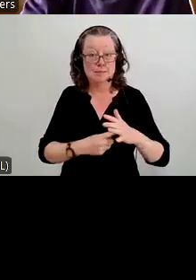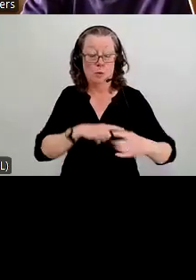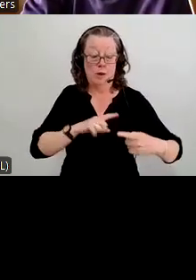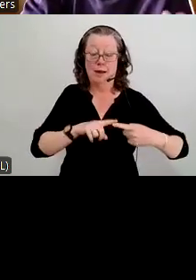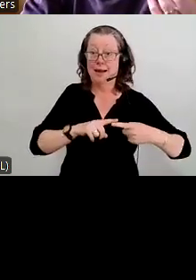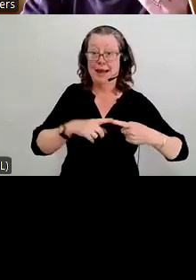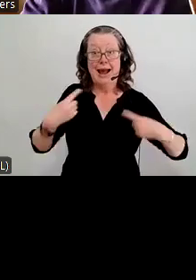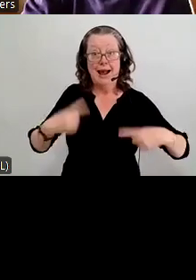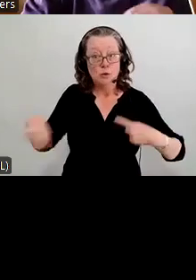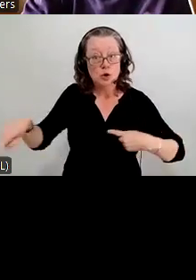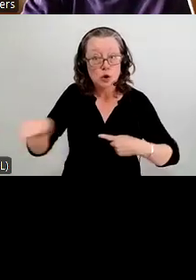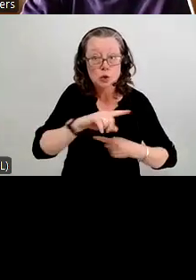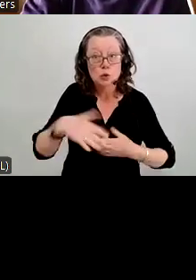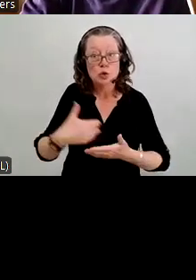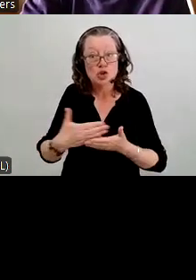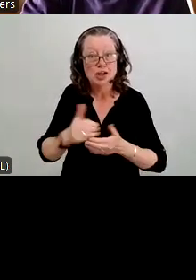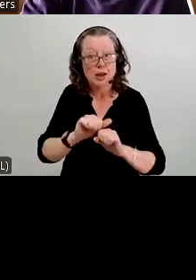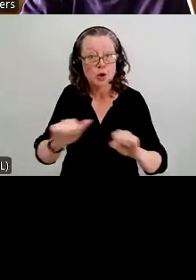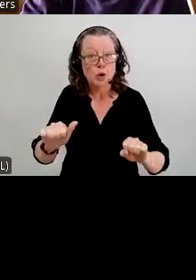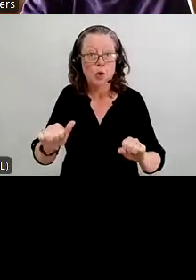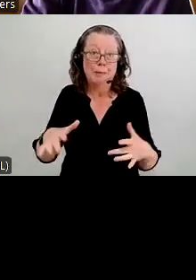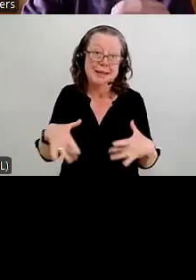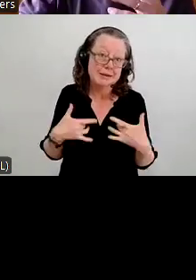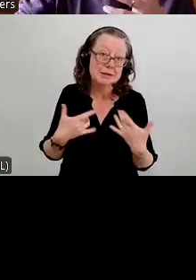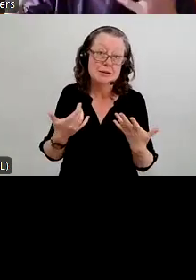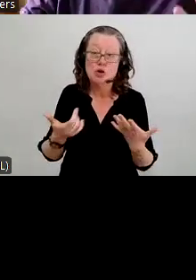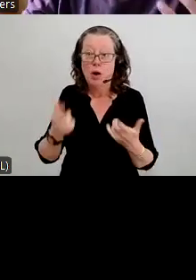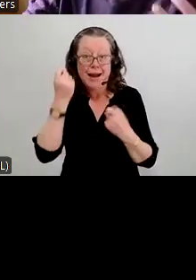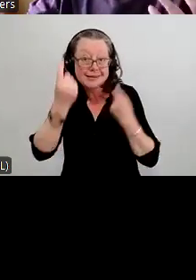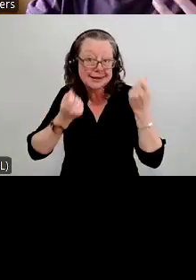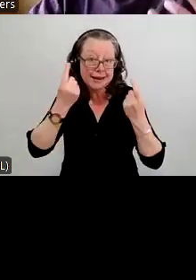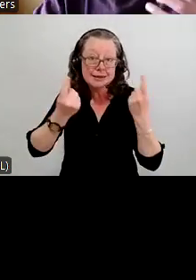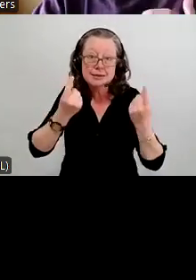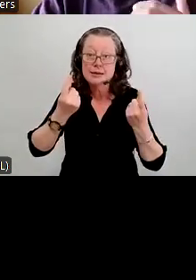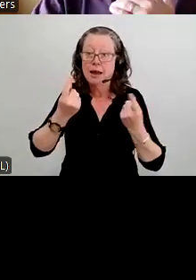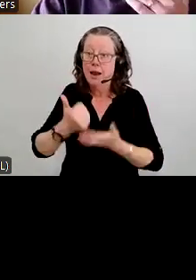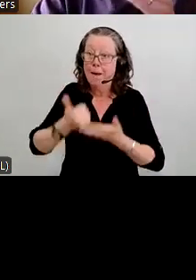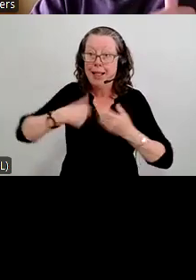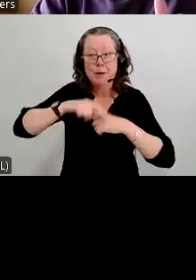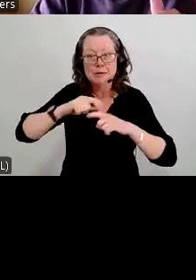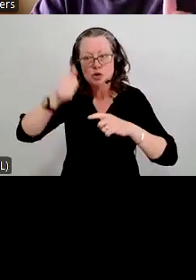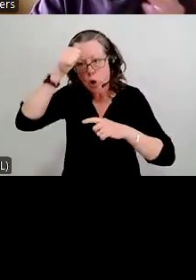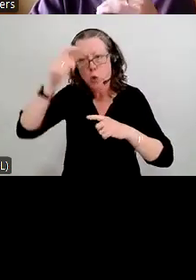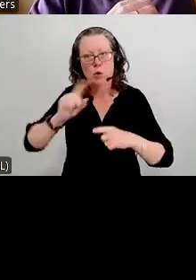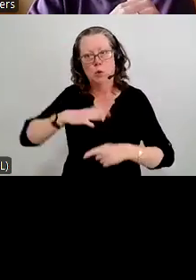You can really shape the future webinars that we run. If this is a format that you like, let us know.